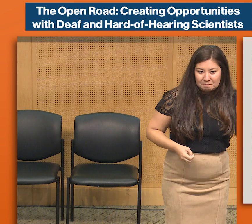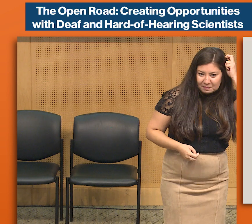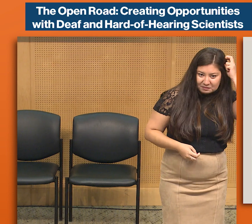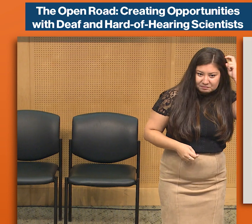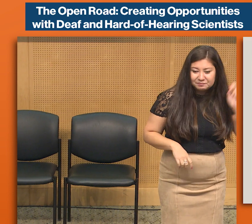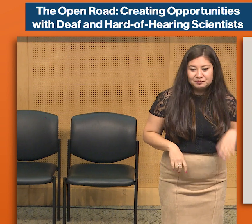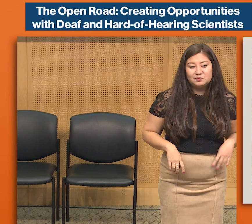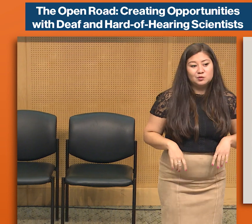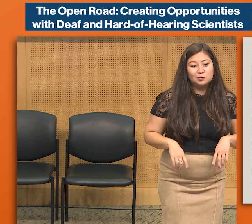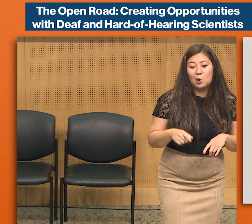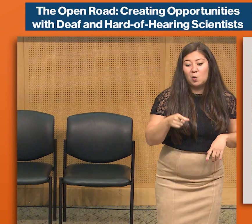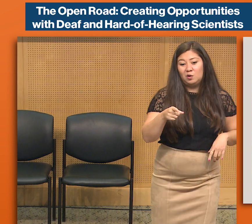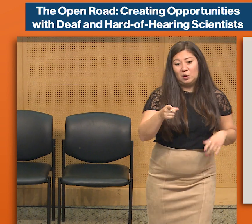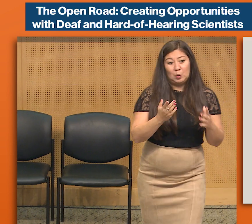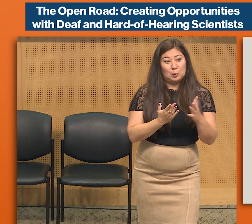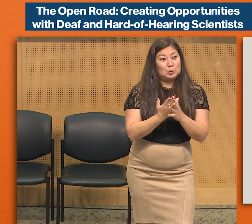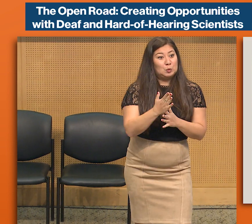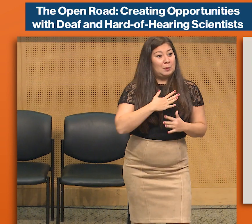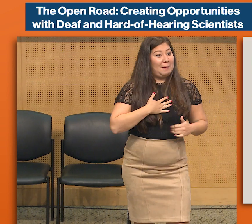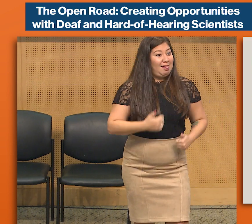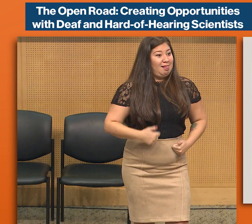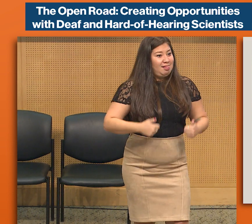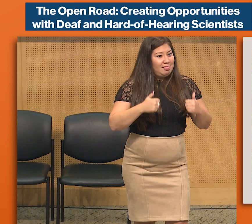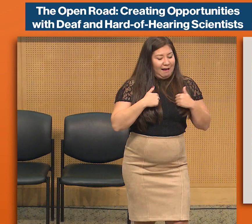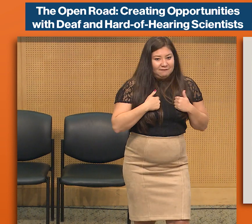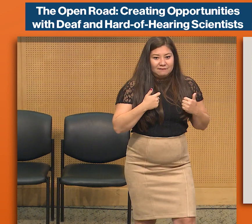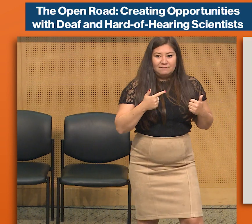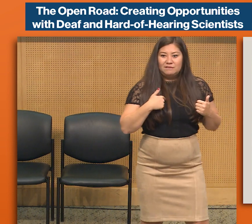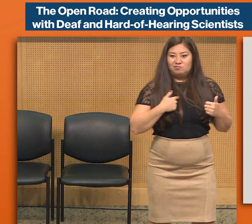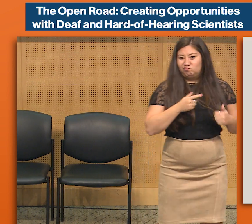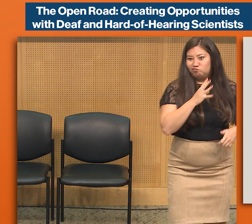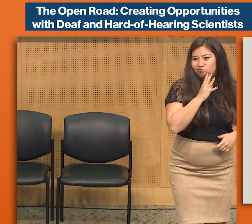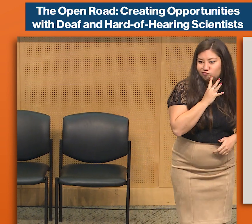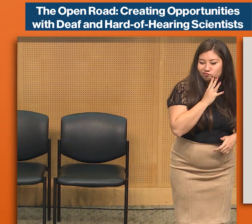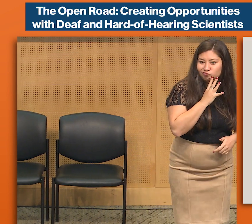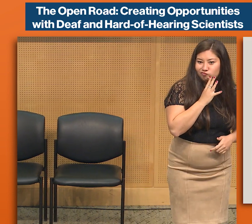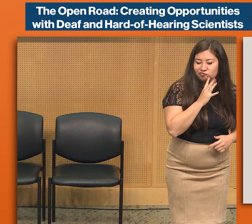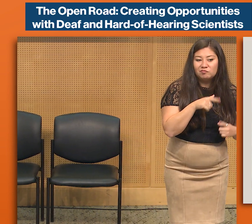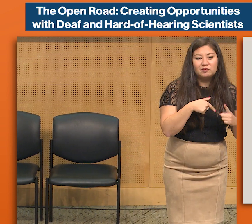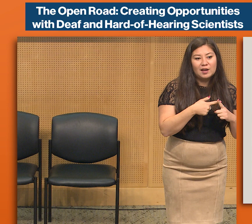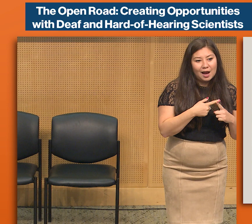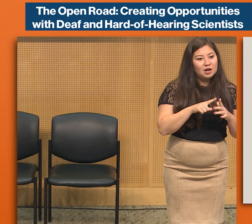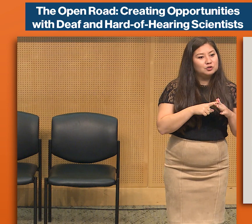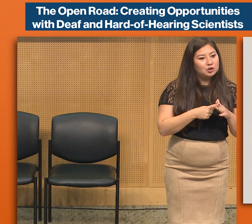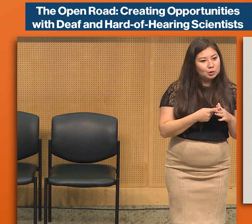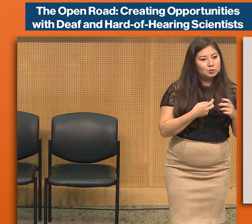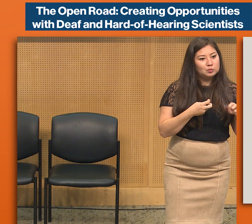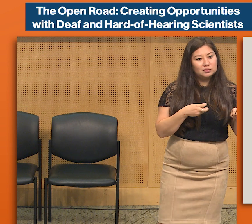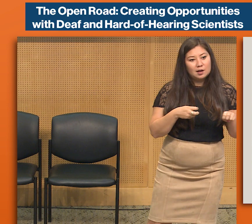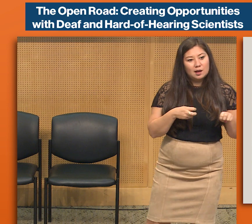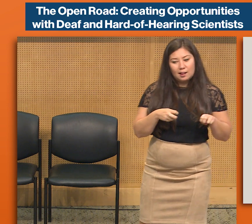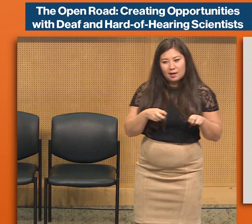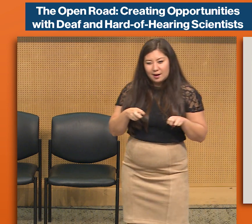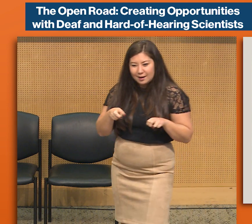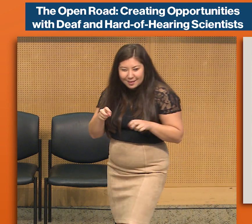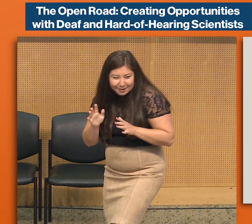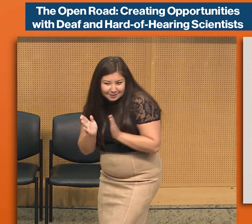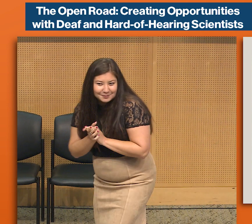And then when I was 16, I got my cochlear implant, and so, really, my whole life, I used spoken English until